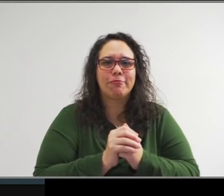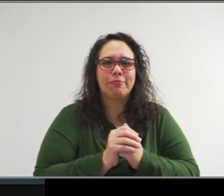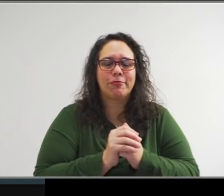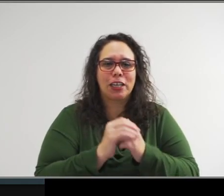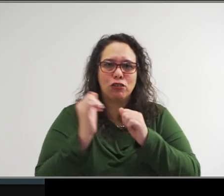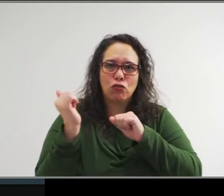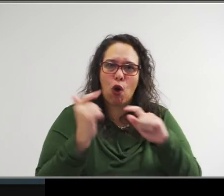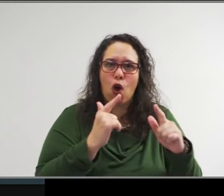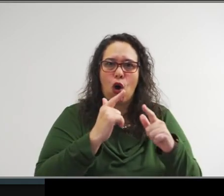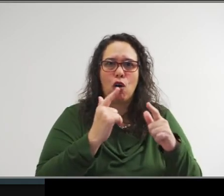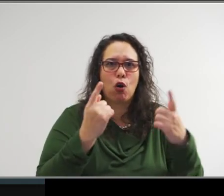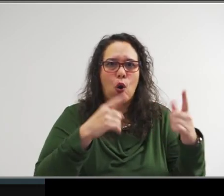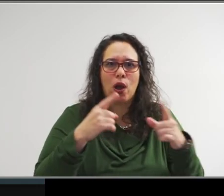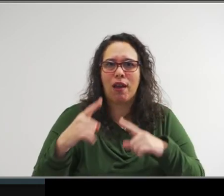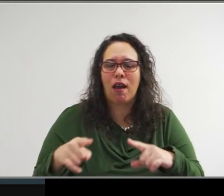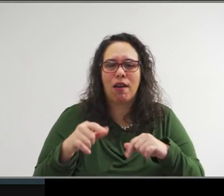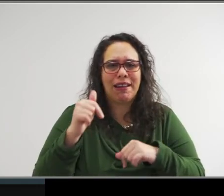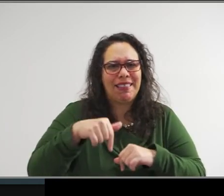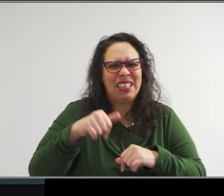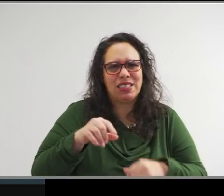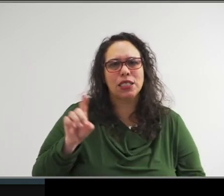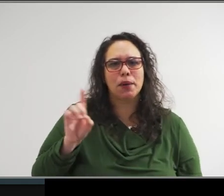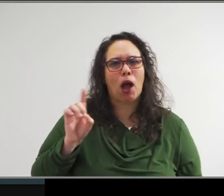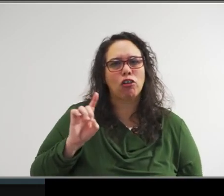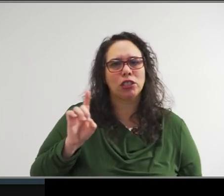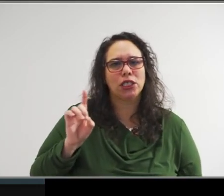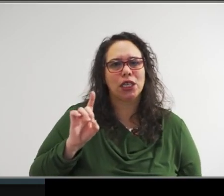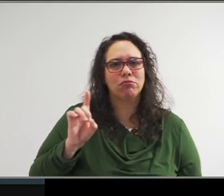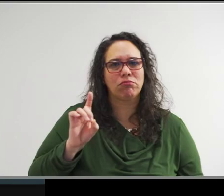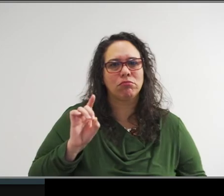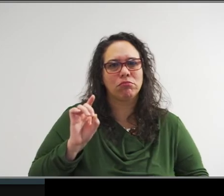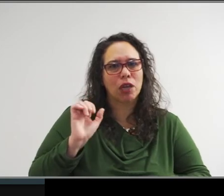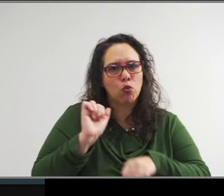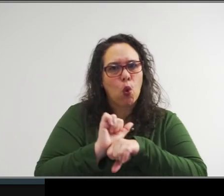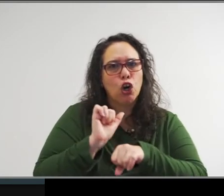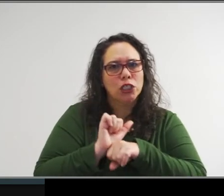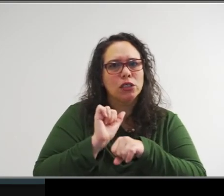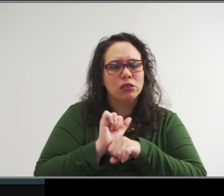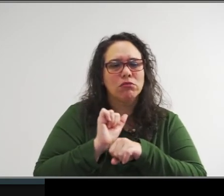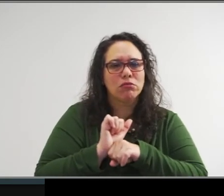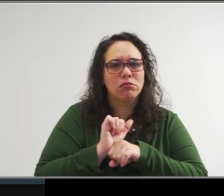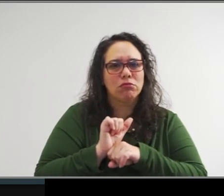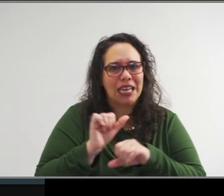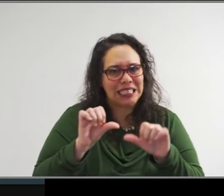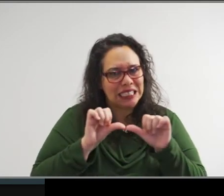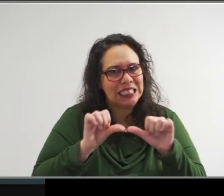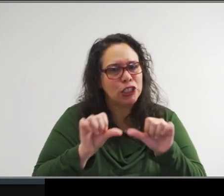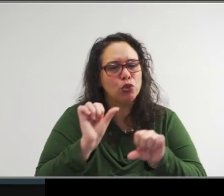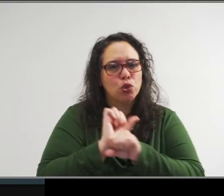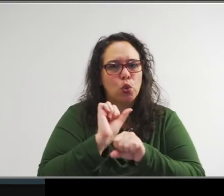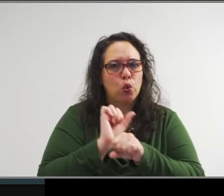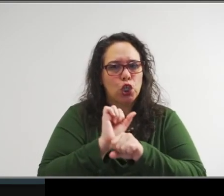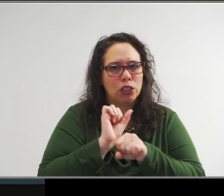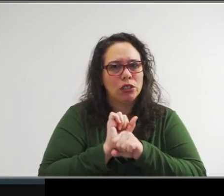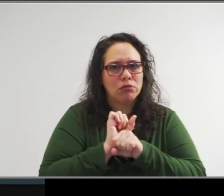And yet this is a democracy that works and it's continuing to work this board,